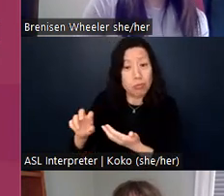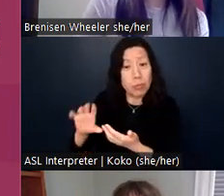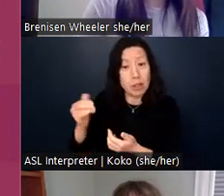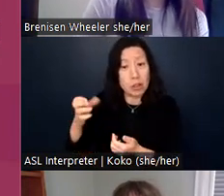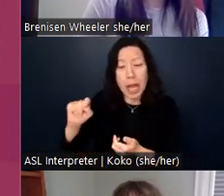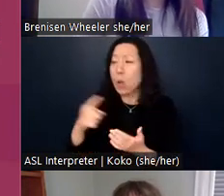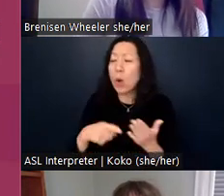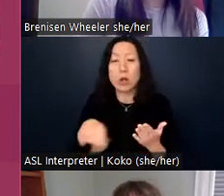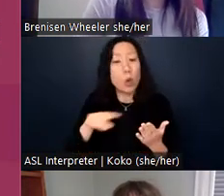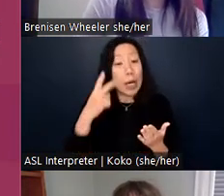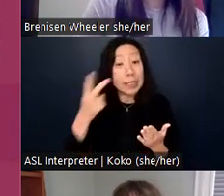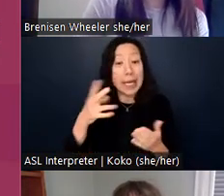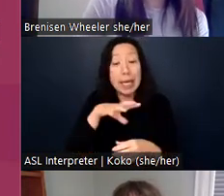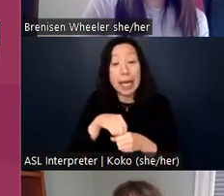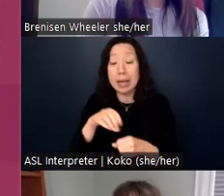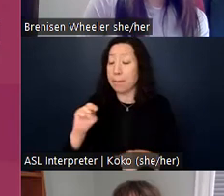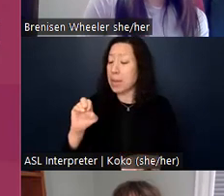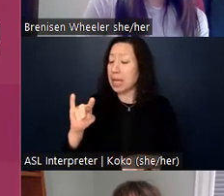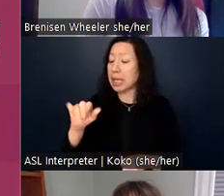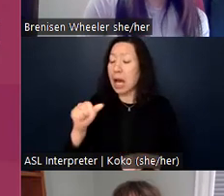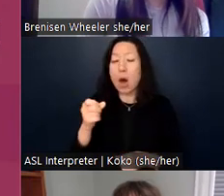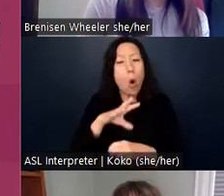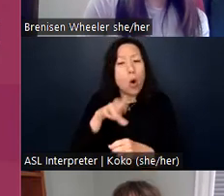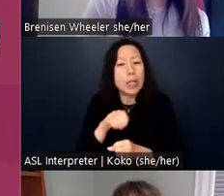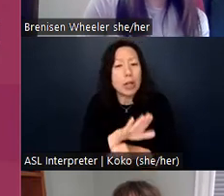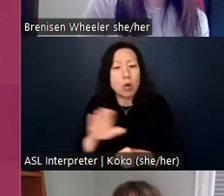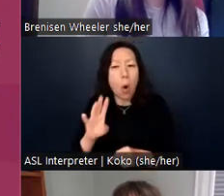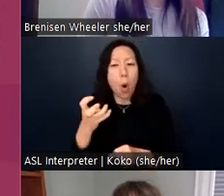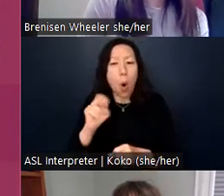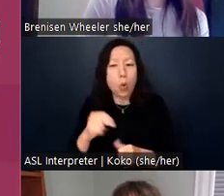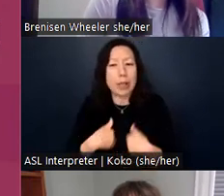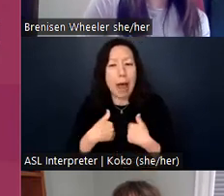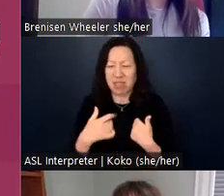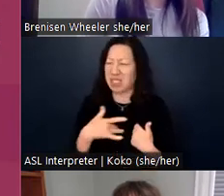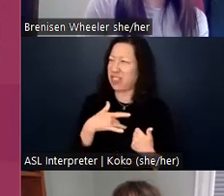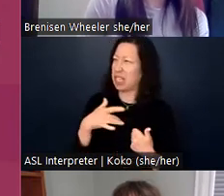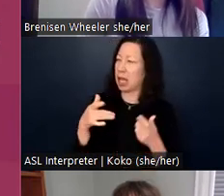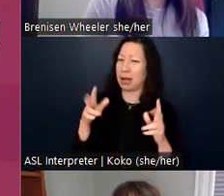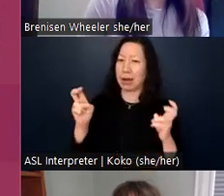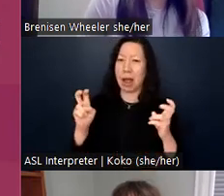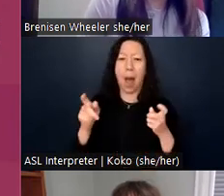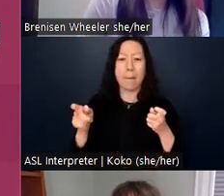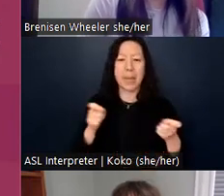12:30:57 That's kind of informed that being manipulatively jealous can be loving, or can